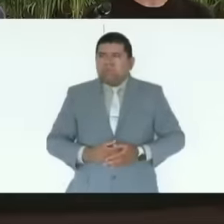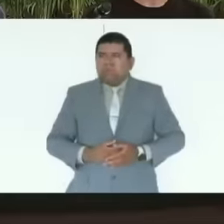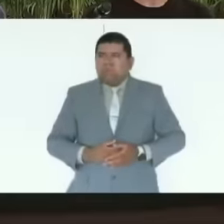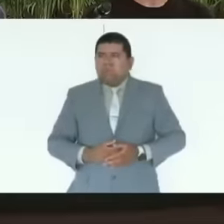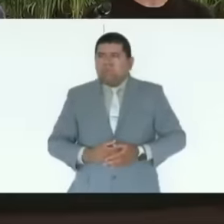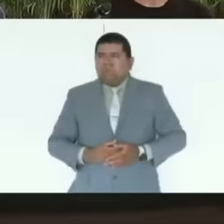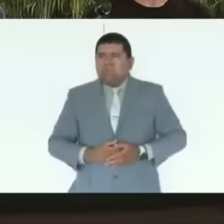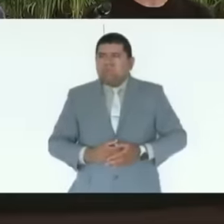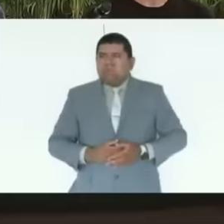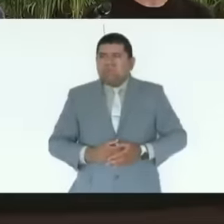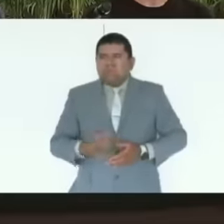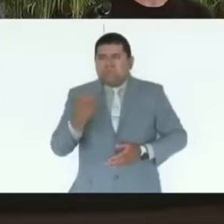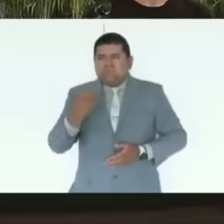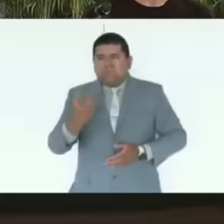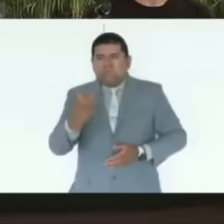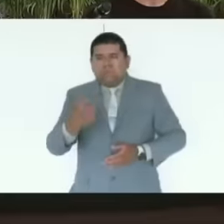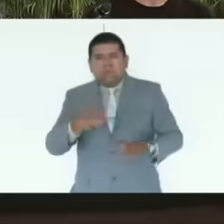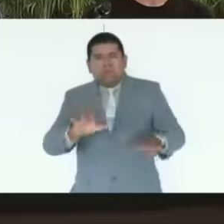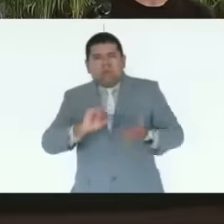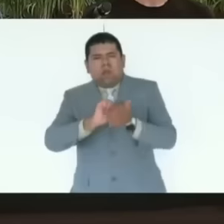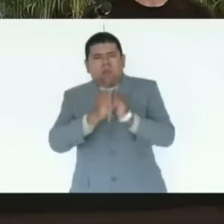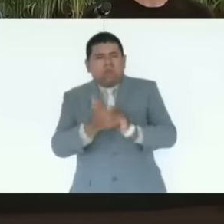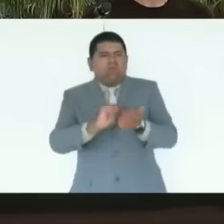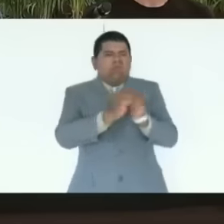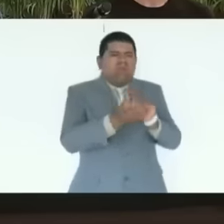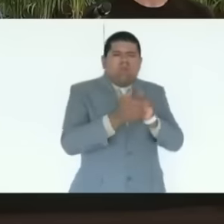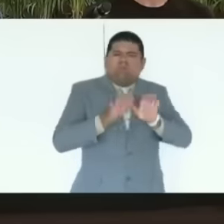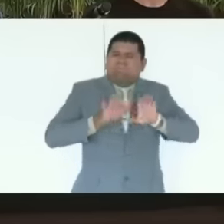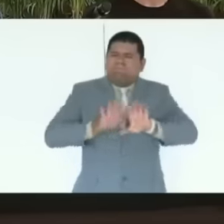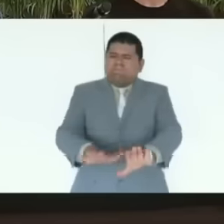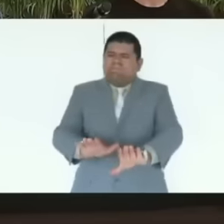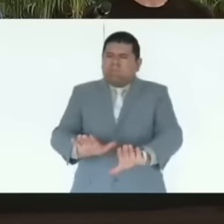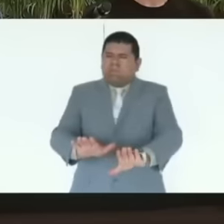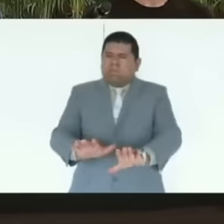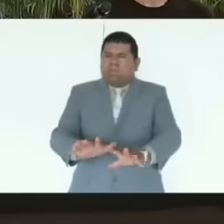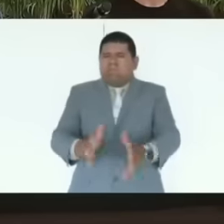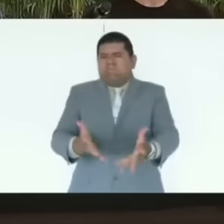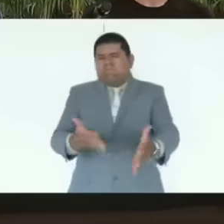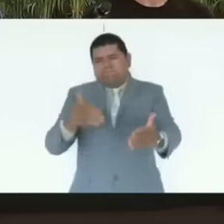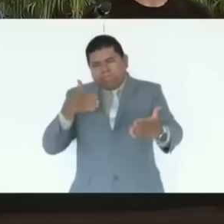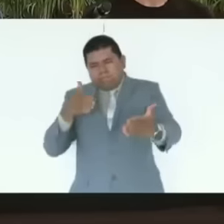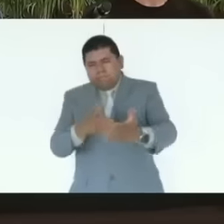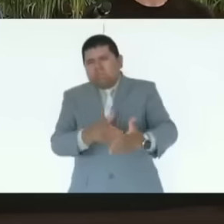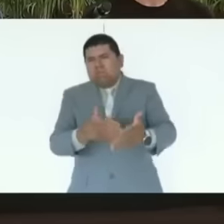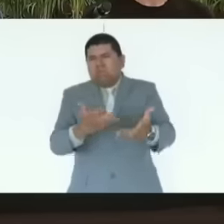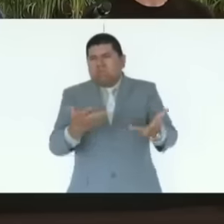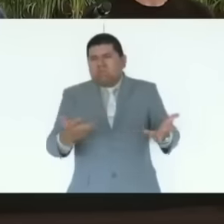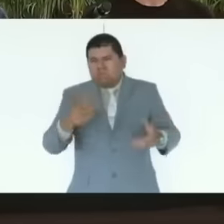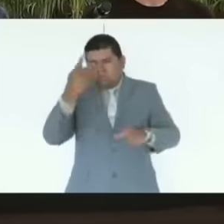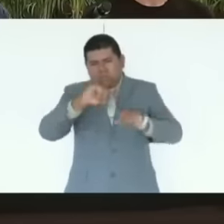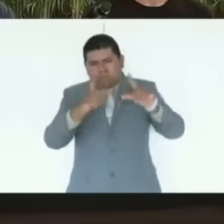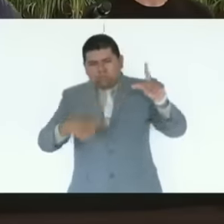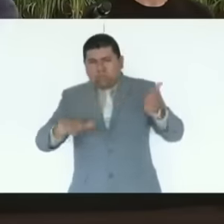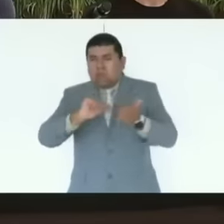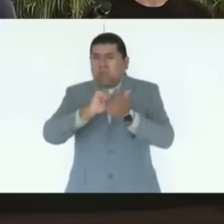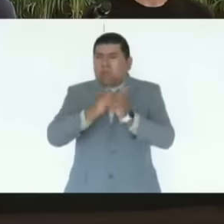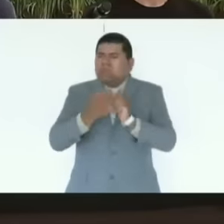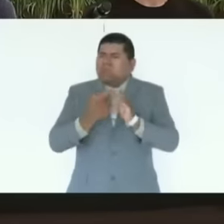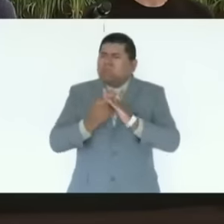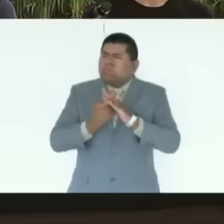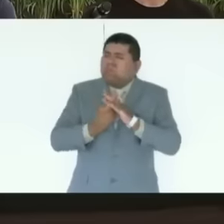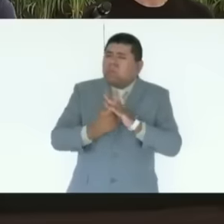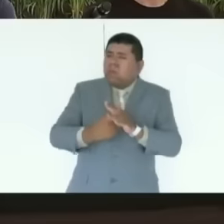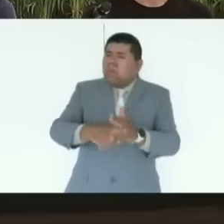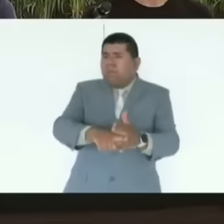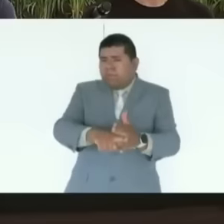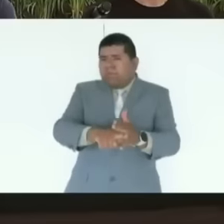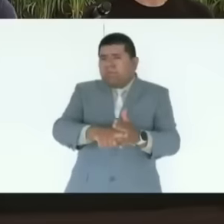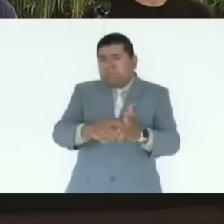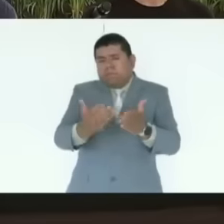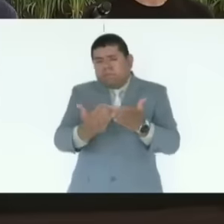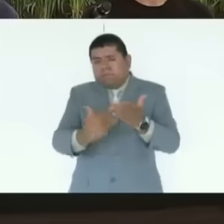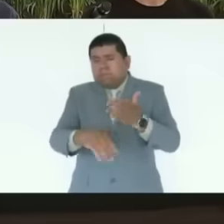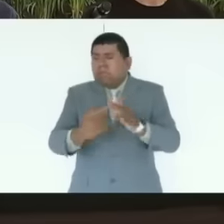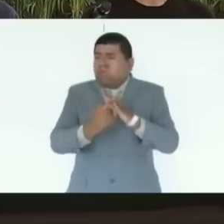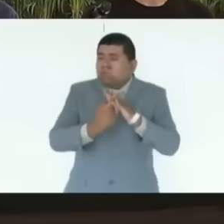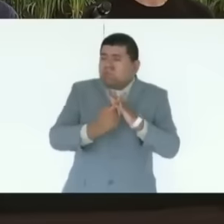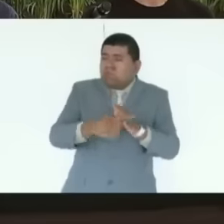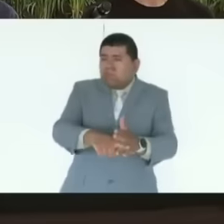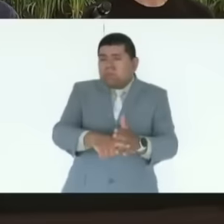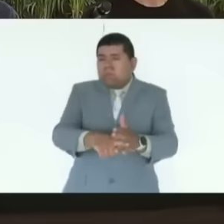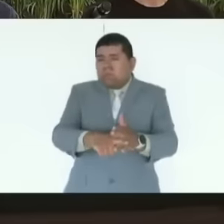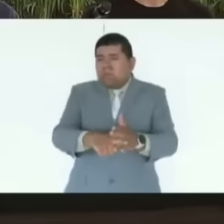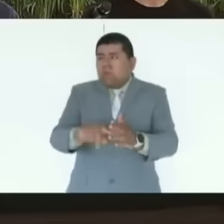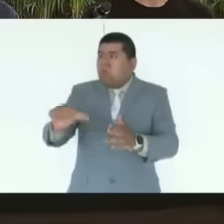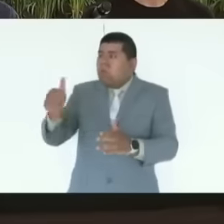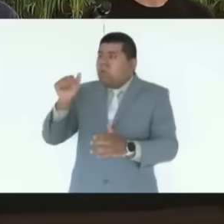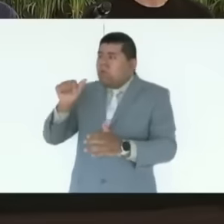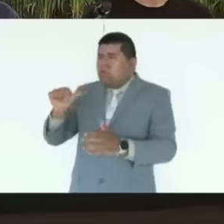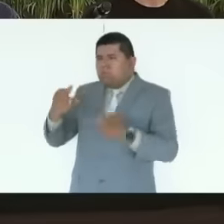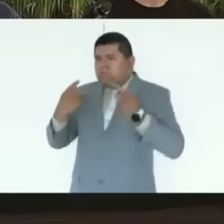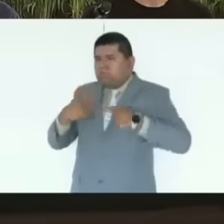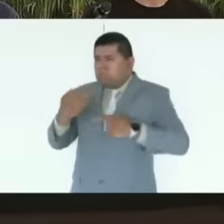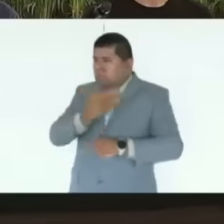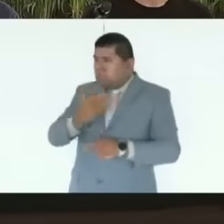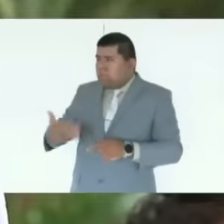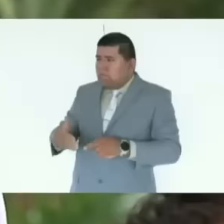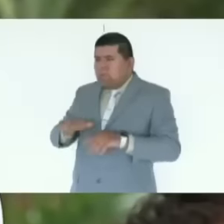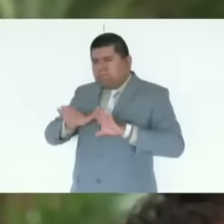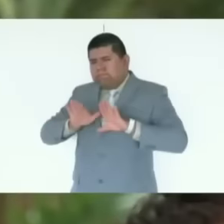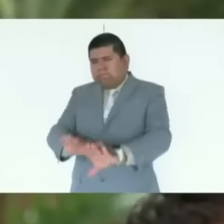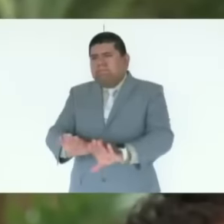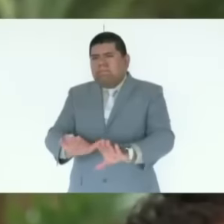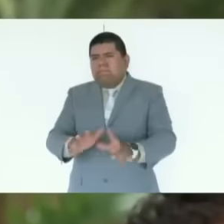brake on the transformation process that has barely begun in our country. after